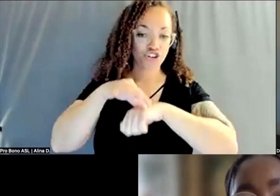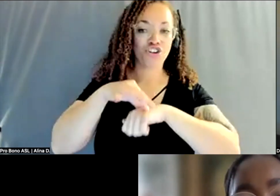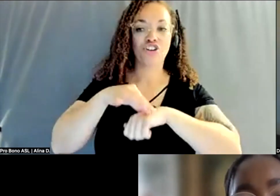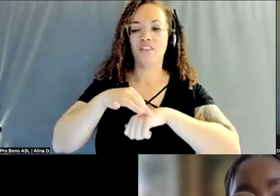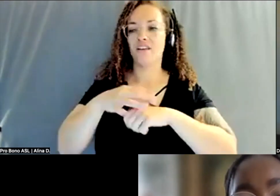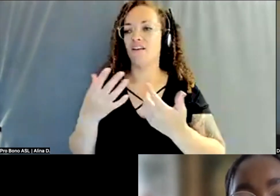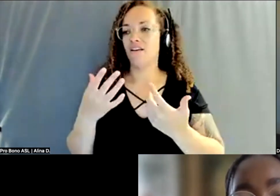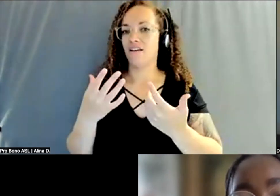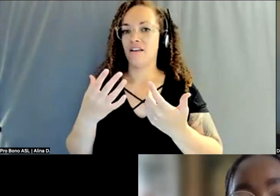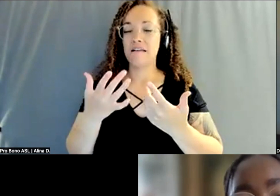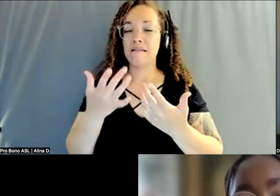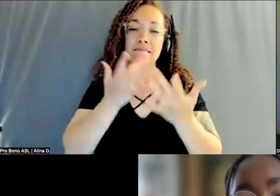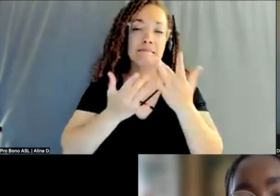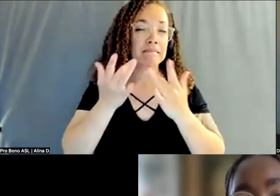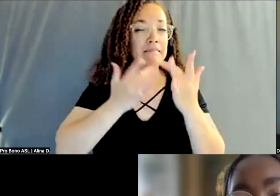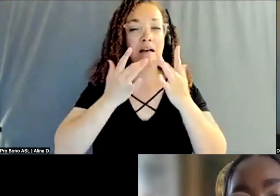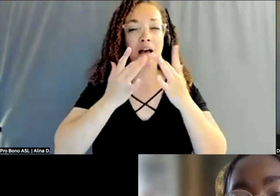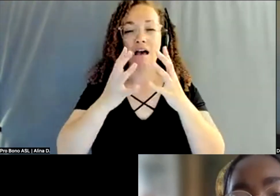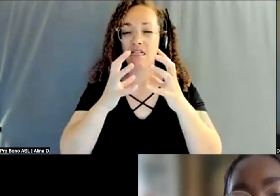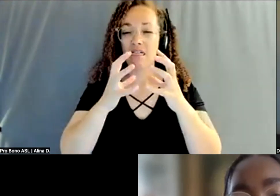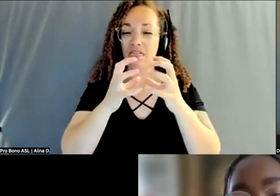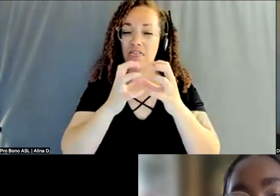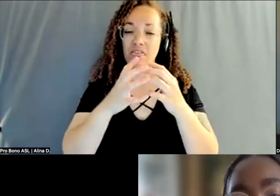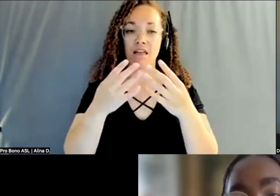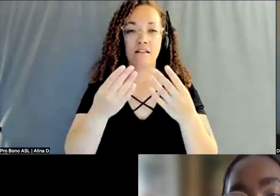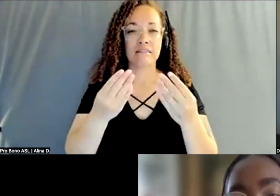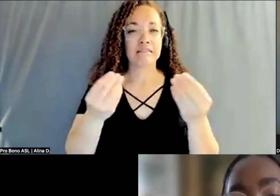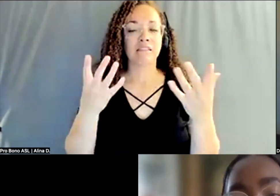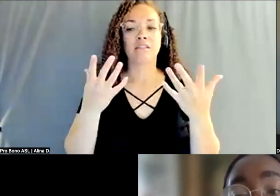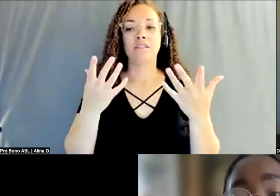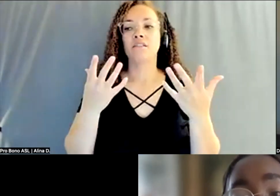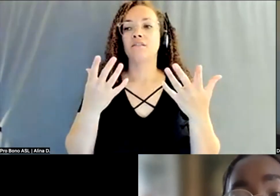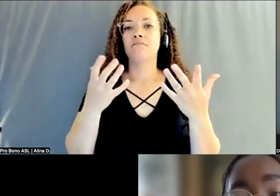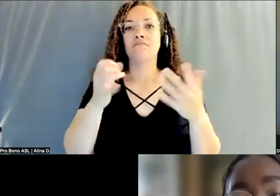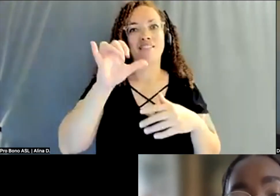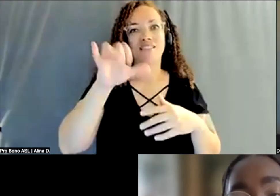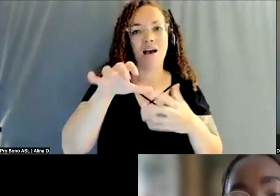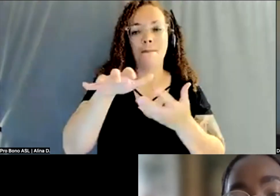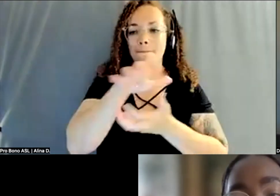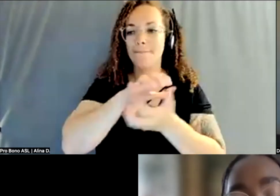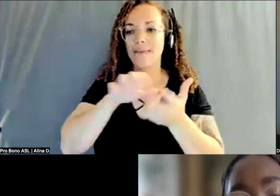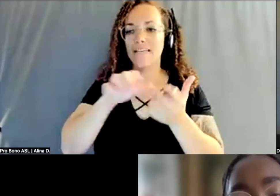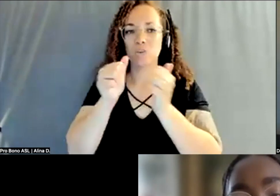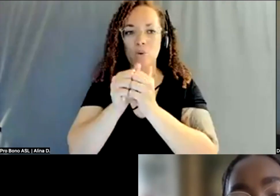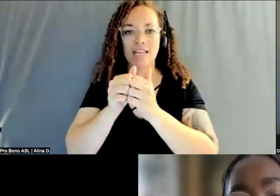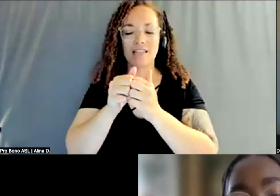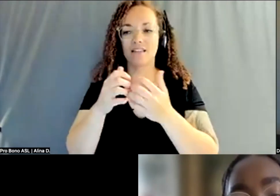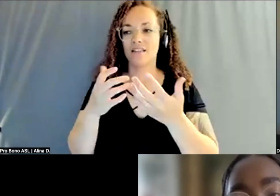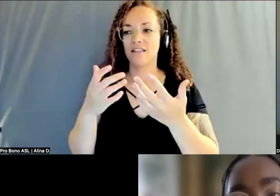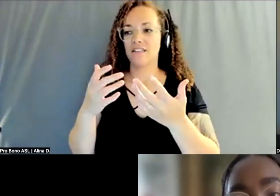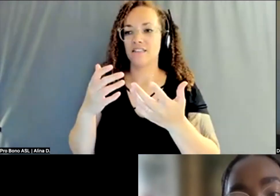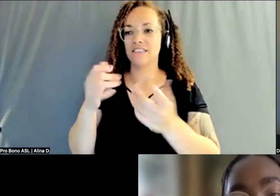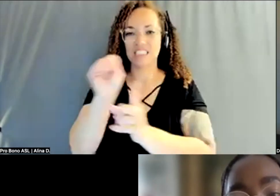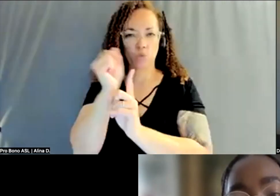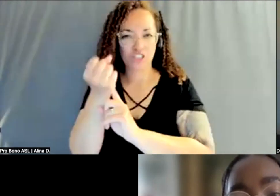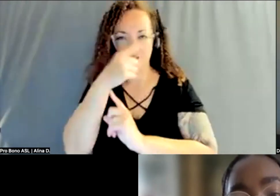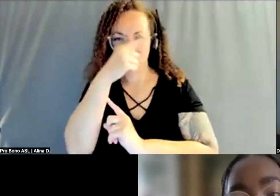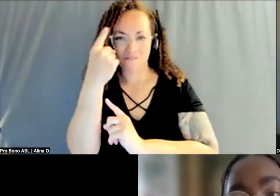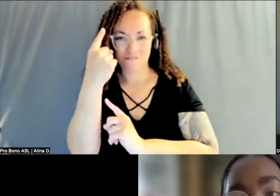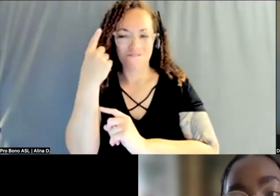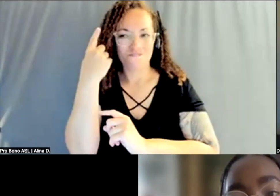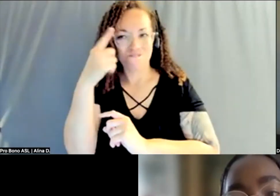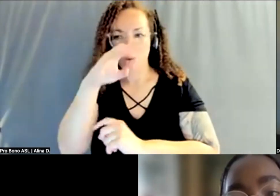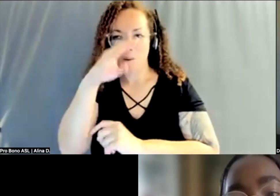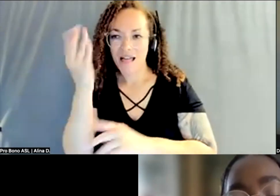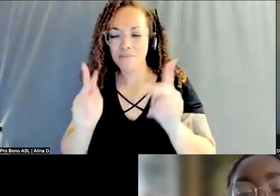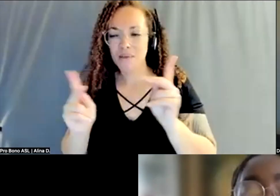the condition of, of Black people. And, you know, through chattel slavery and its afterlives. So,